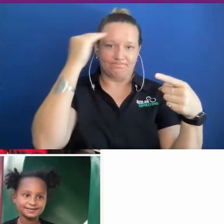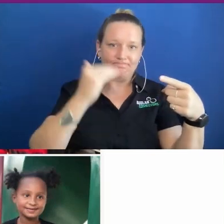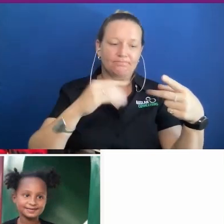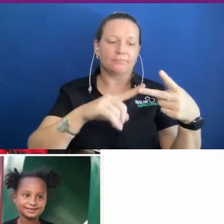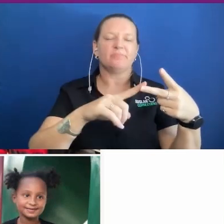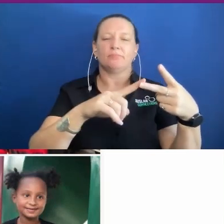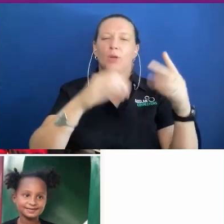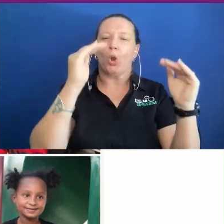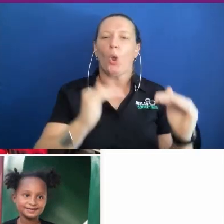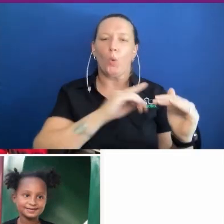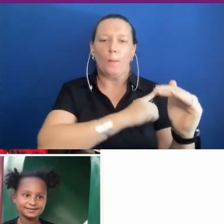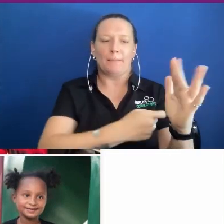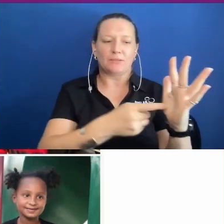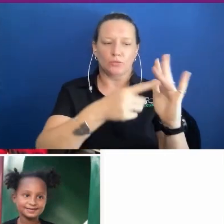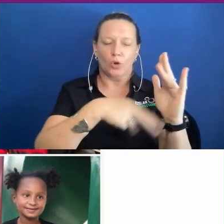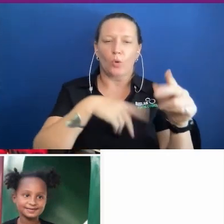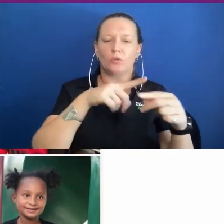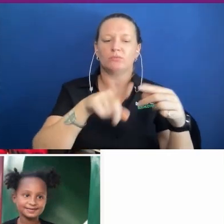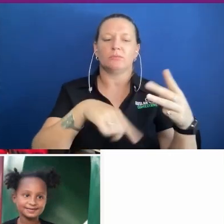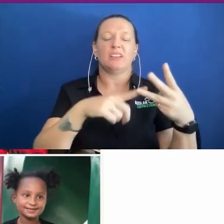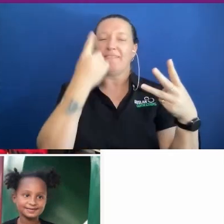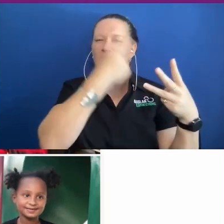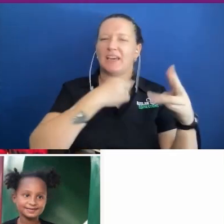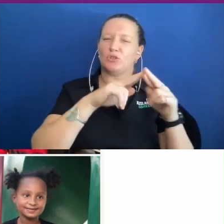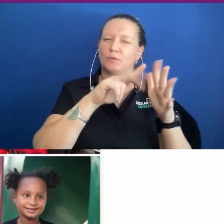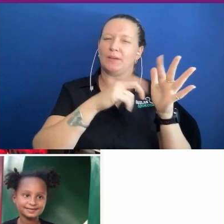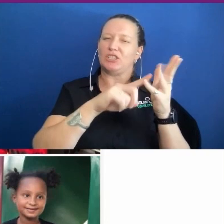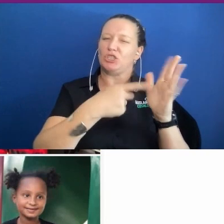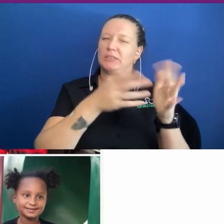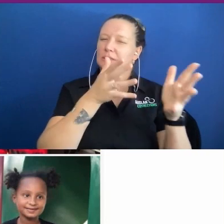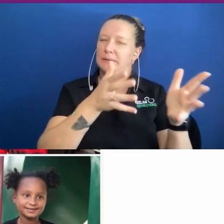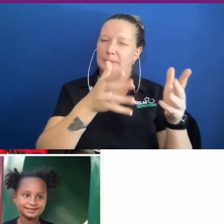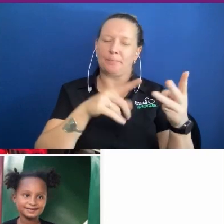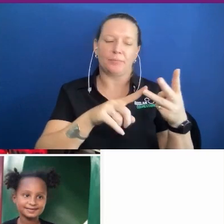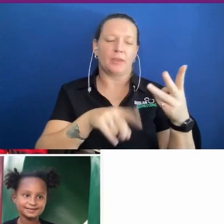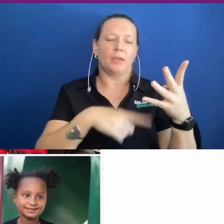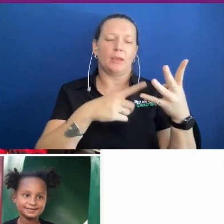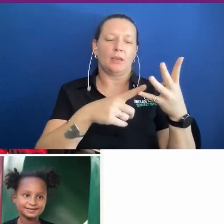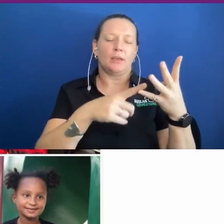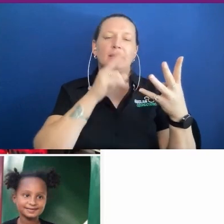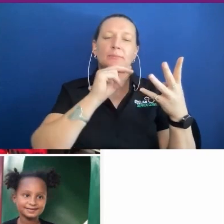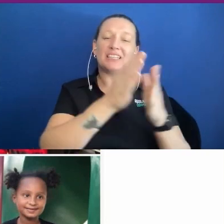features, and research has also described speech delay using terms such as, strikingly delayed,